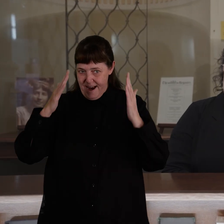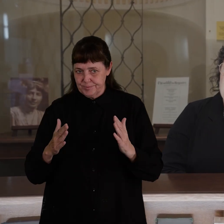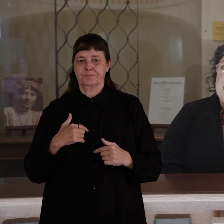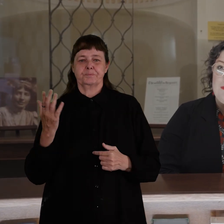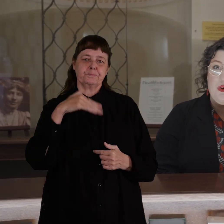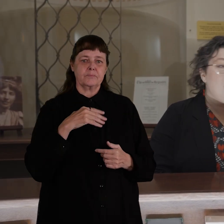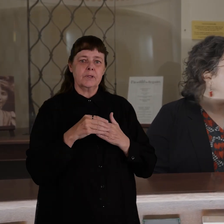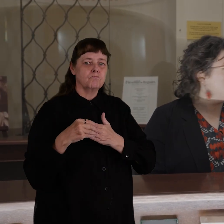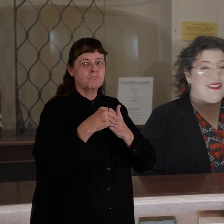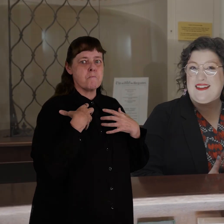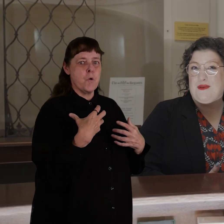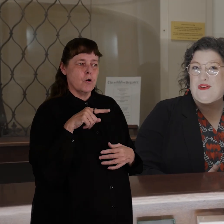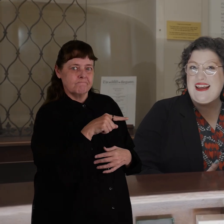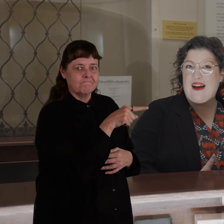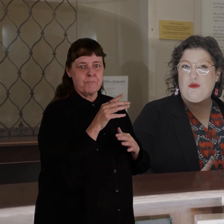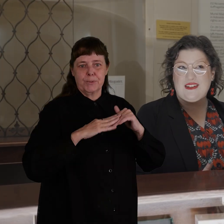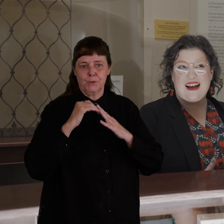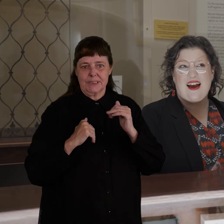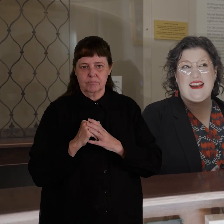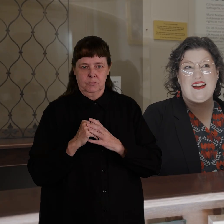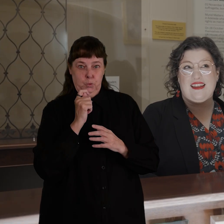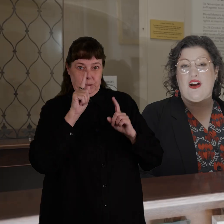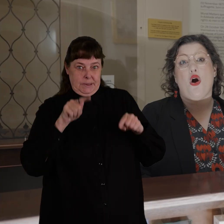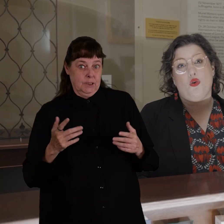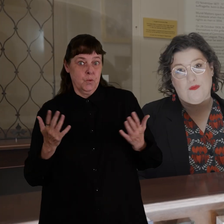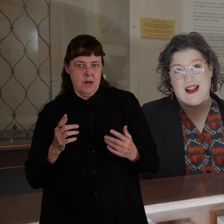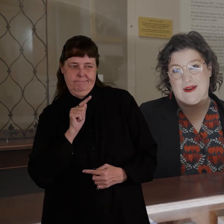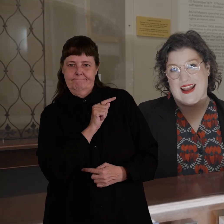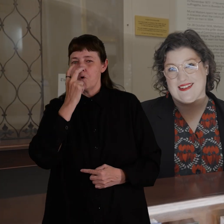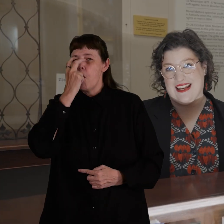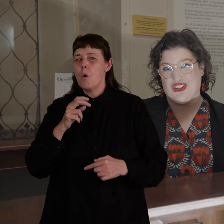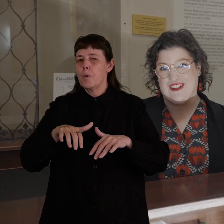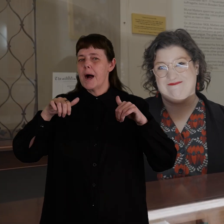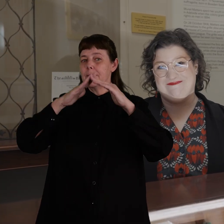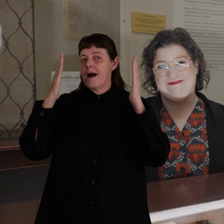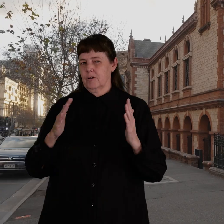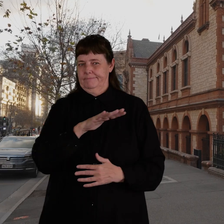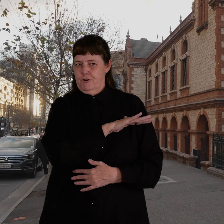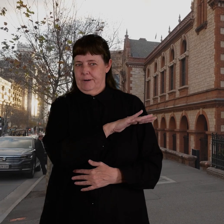through to explore the rest of the building and we'll start in the old Parliament House section.